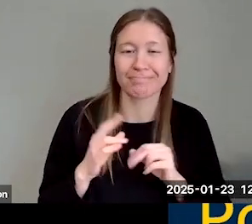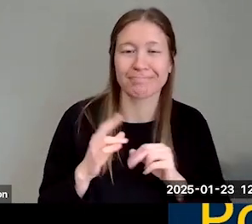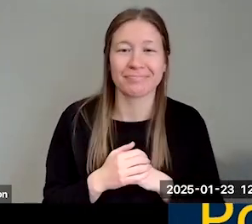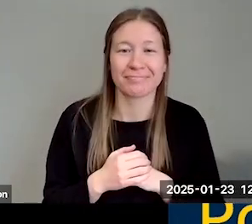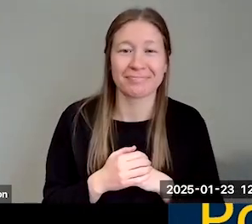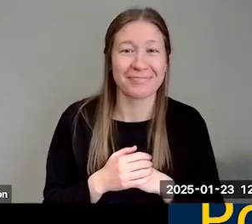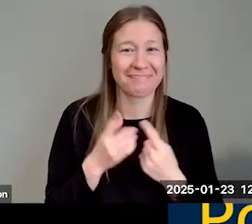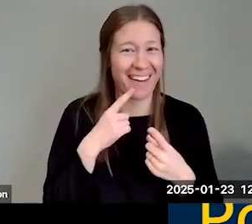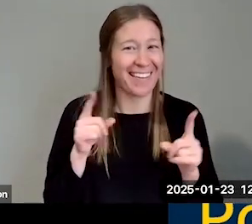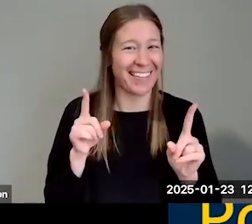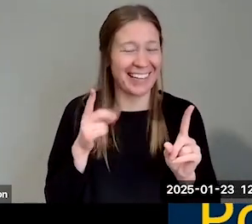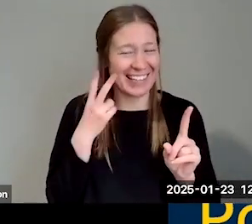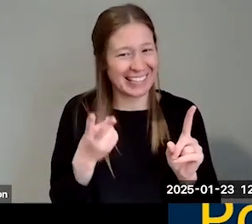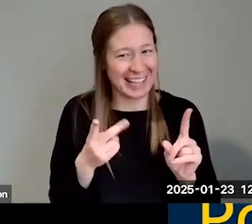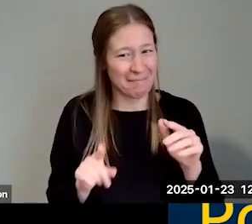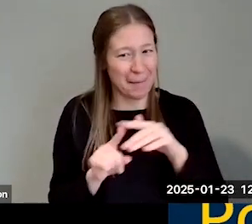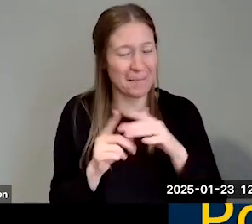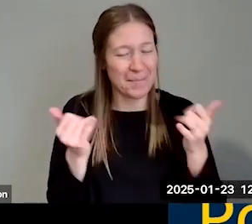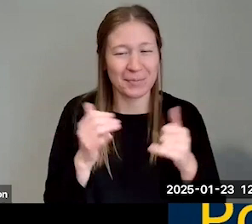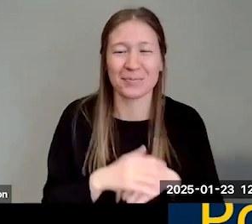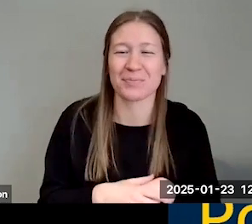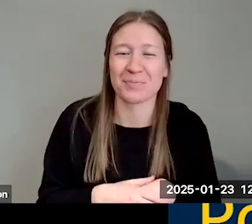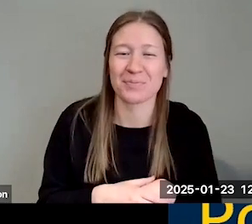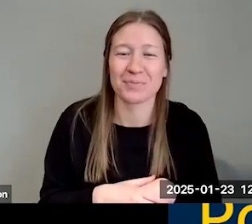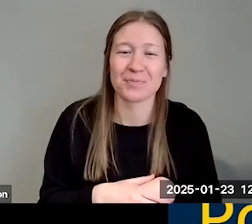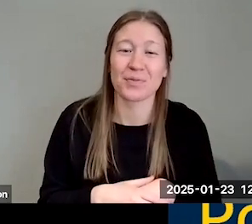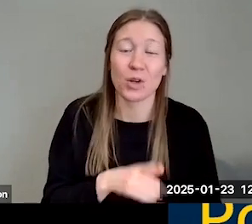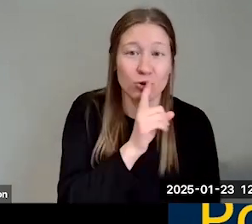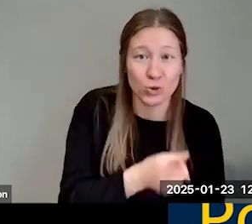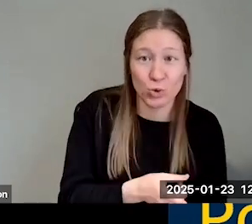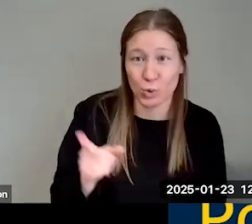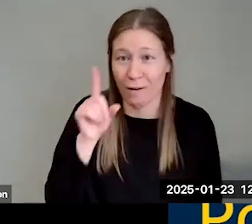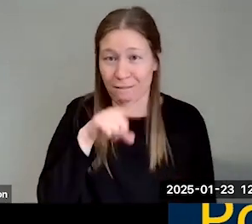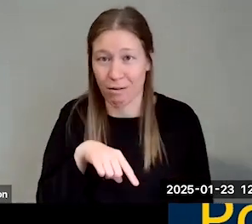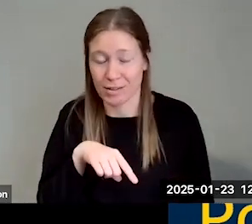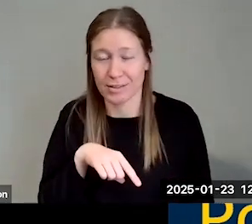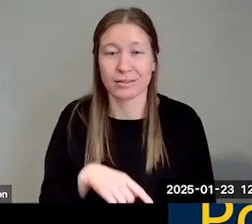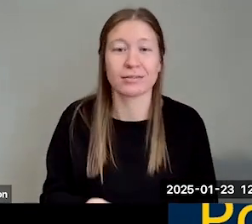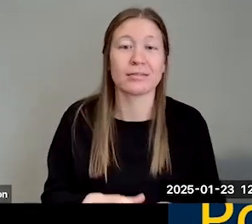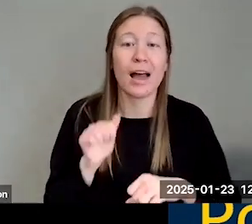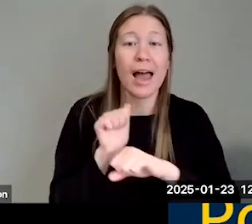And look at that. It did. So true or false, an employee needs to disclose